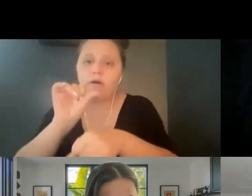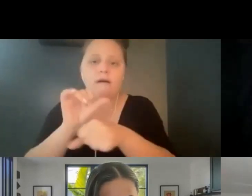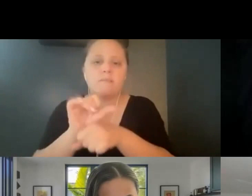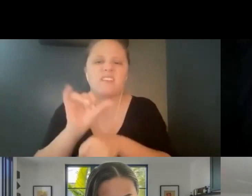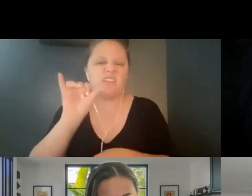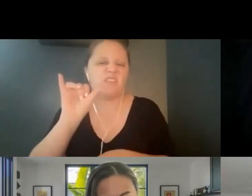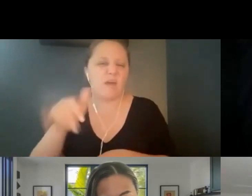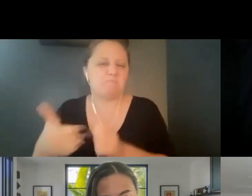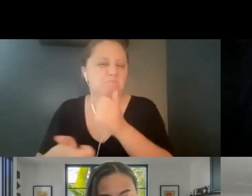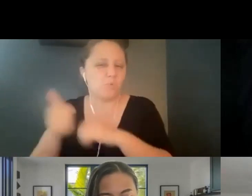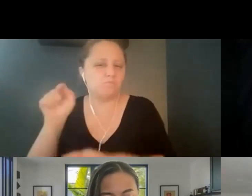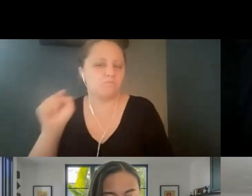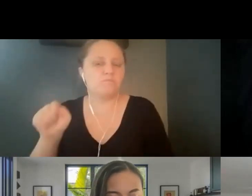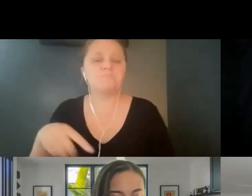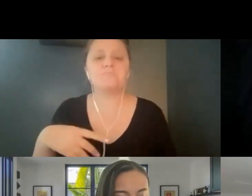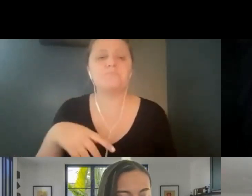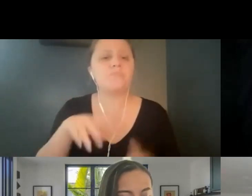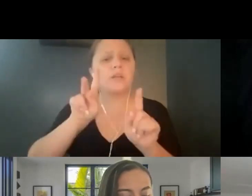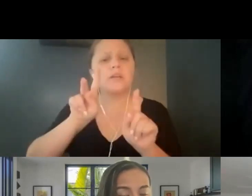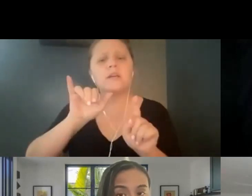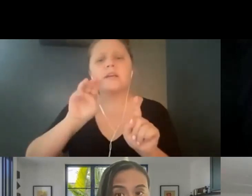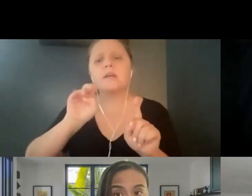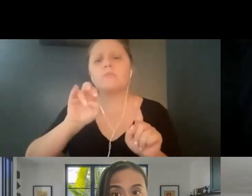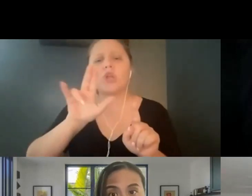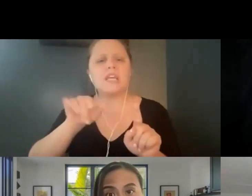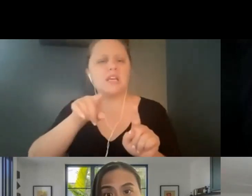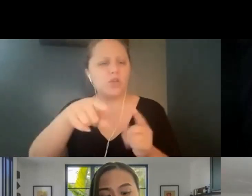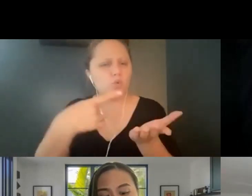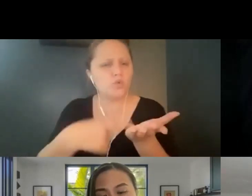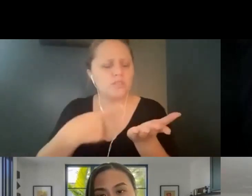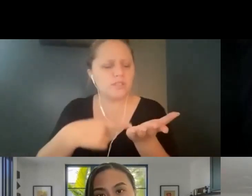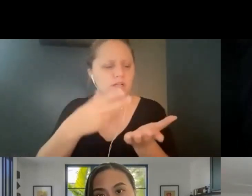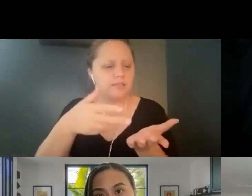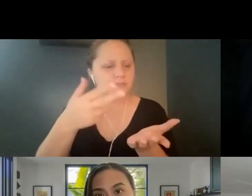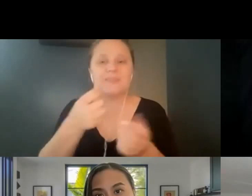When Kimberly was talking about that safety was one of the things that